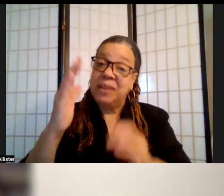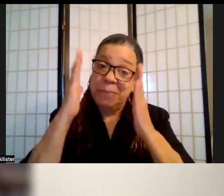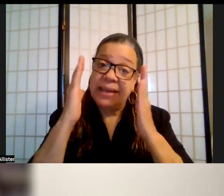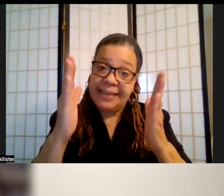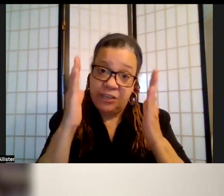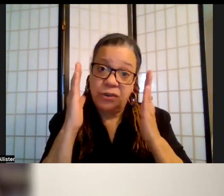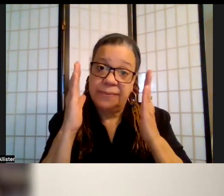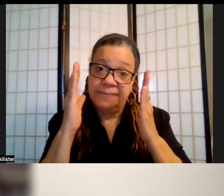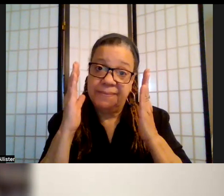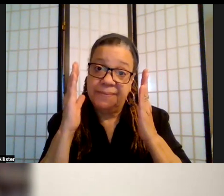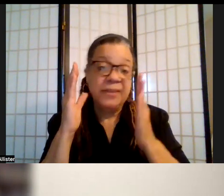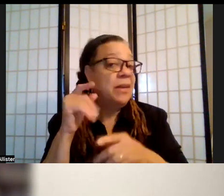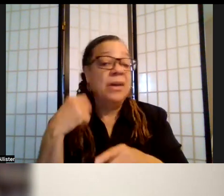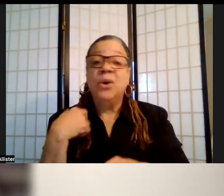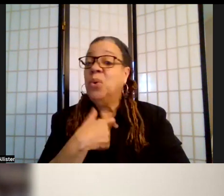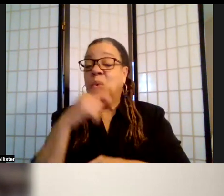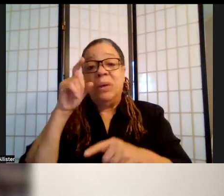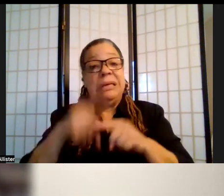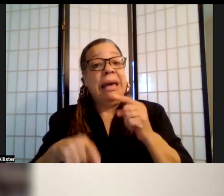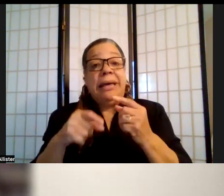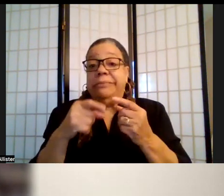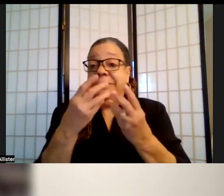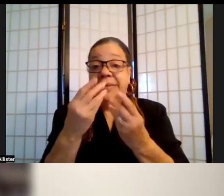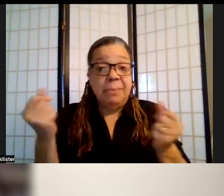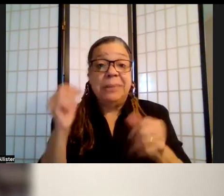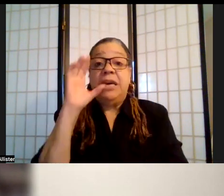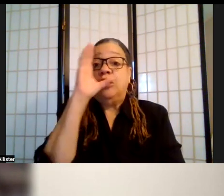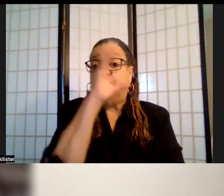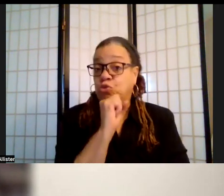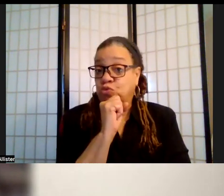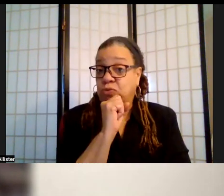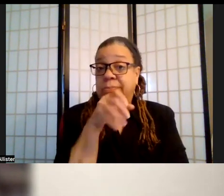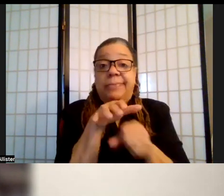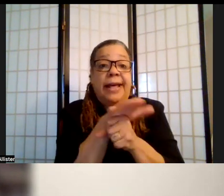uh, that we cannot simply assume that local context is irrelevant,